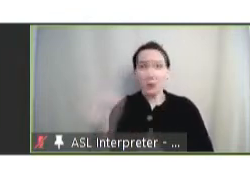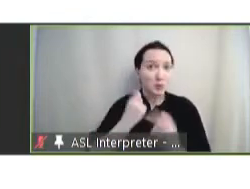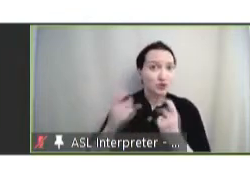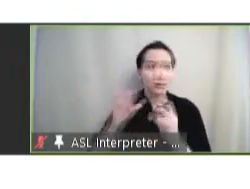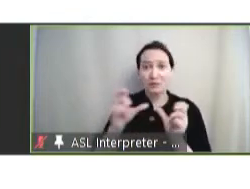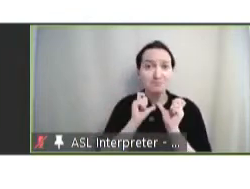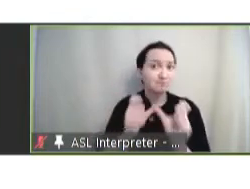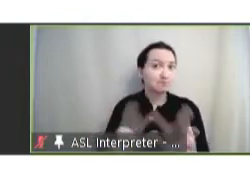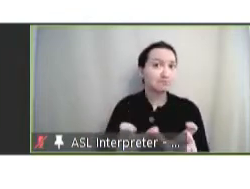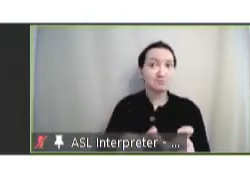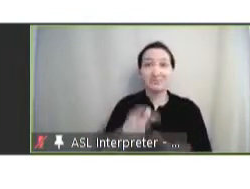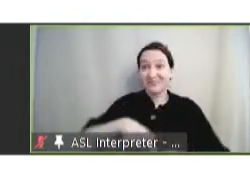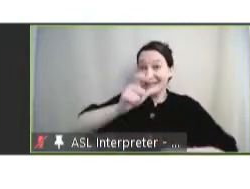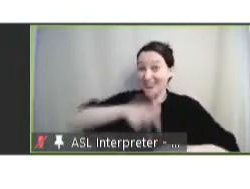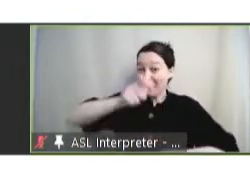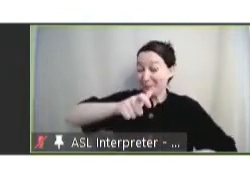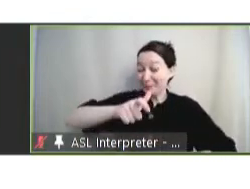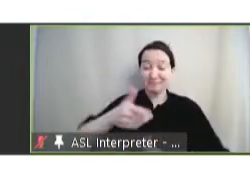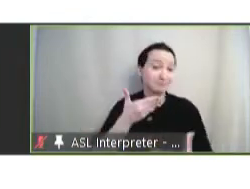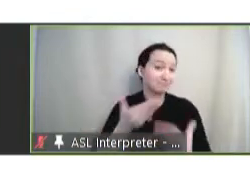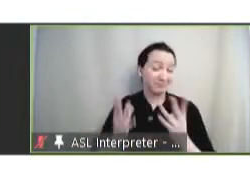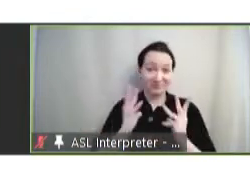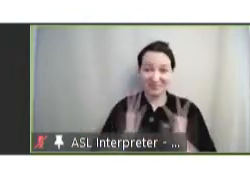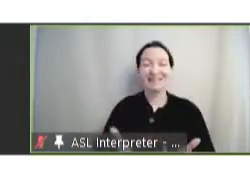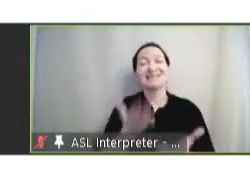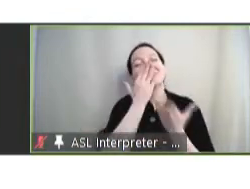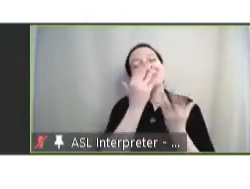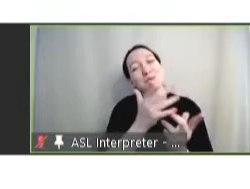adhere to the agenda, either works for me. But thank you so much for the opportunity